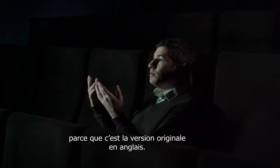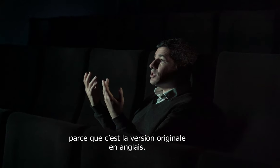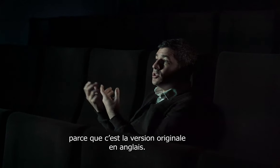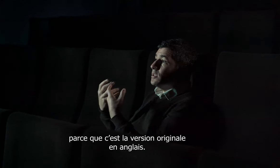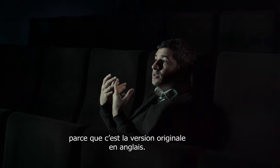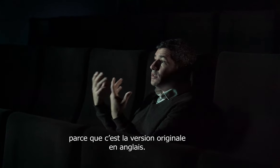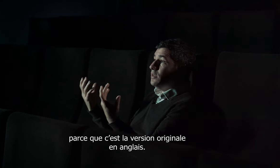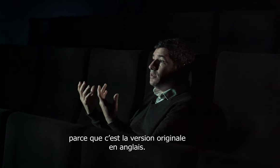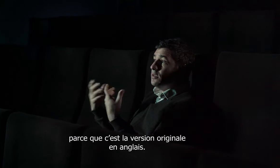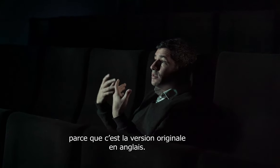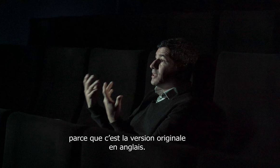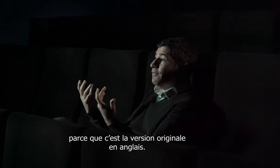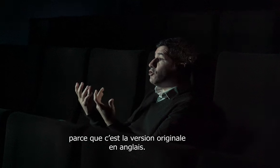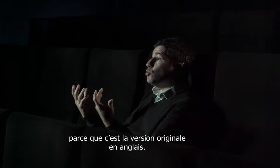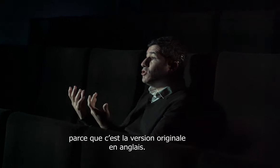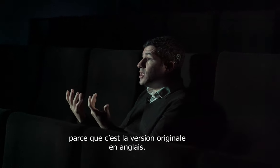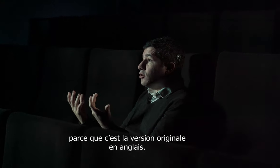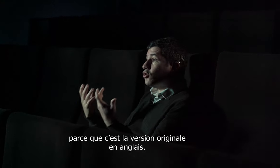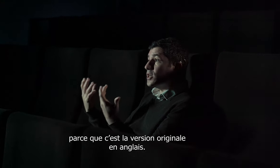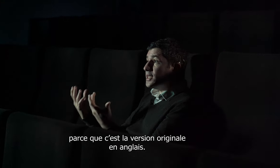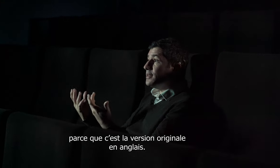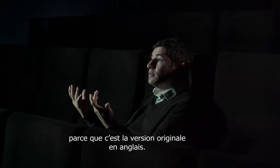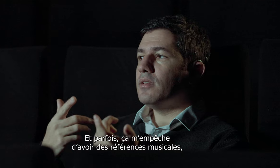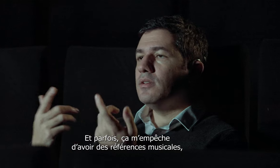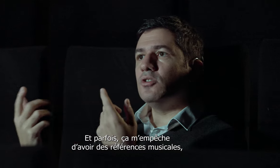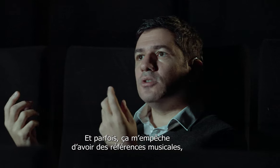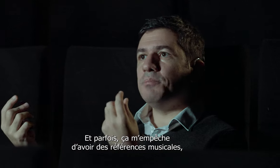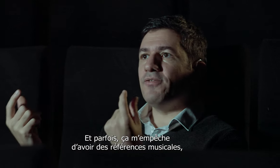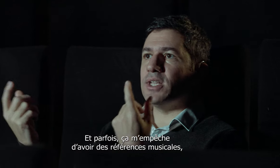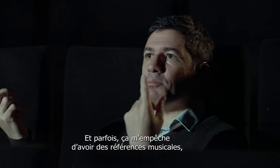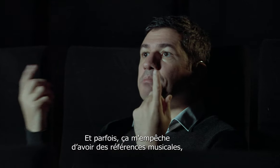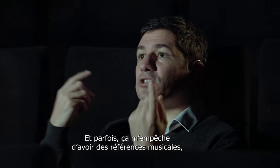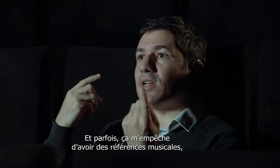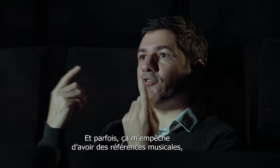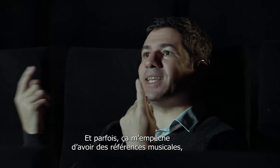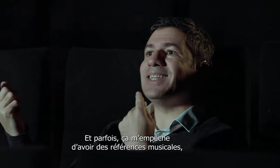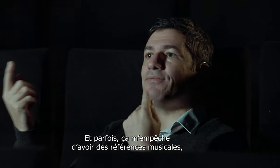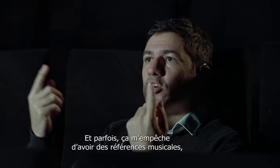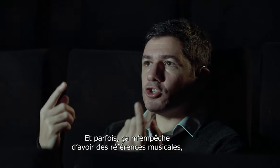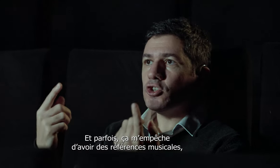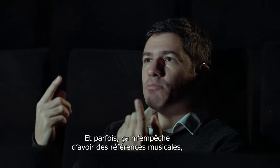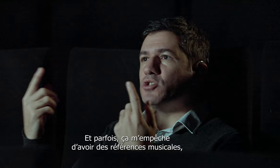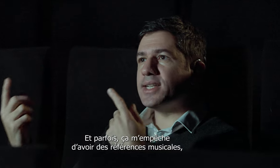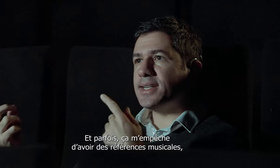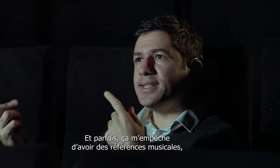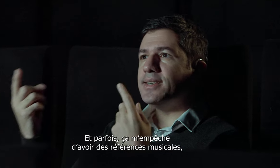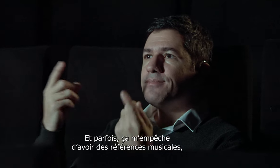because it's the original English version. And sometimes, that prevents me from having musical references,